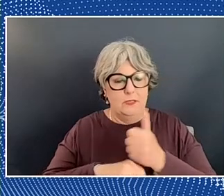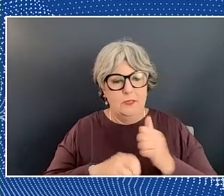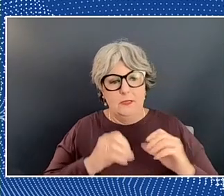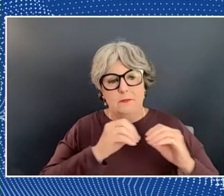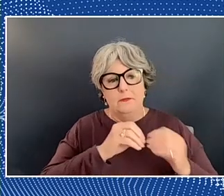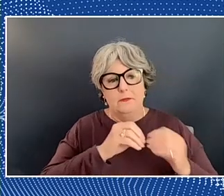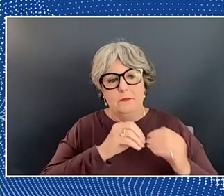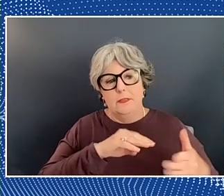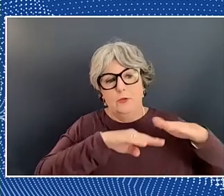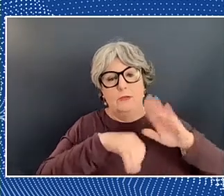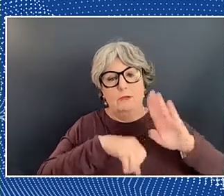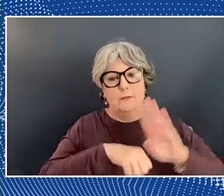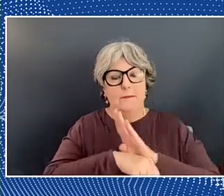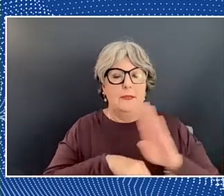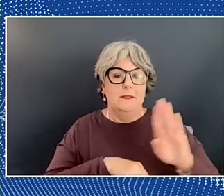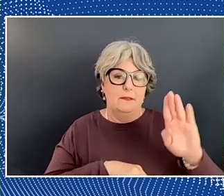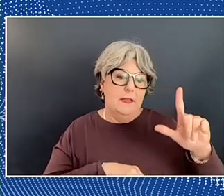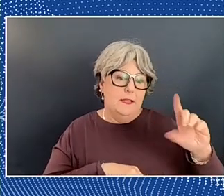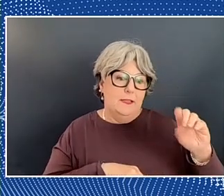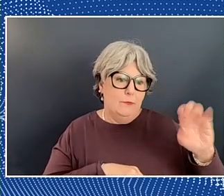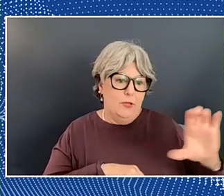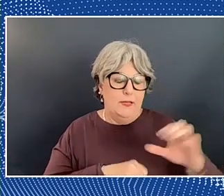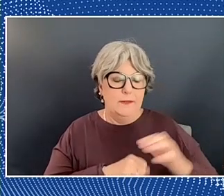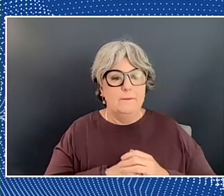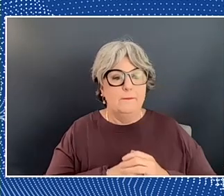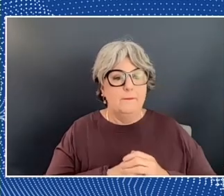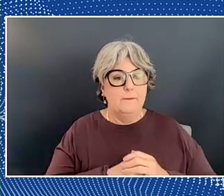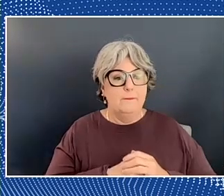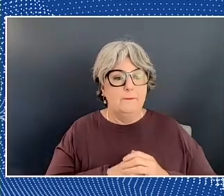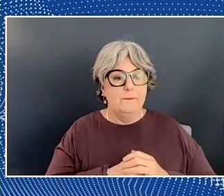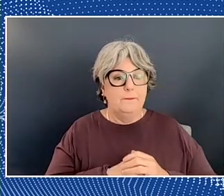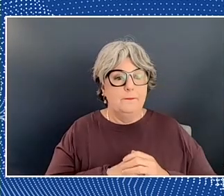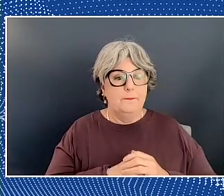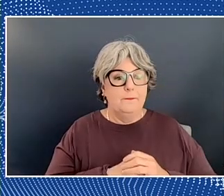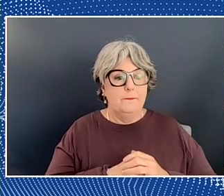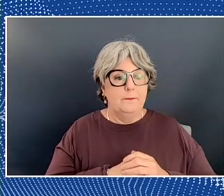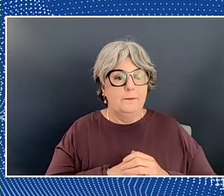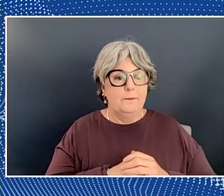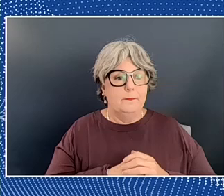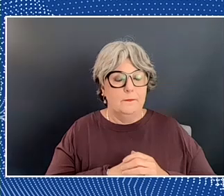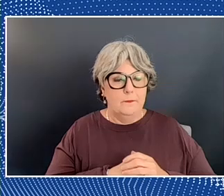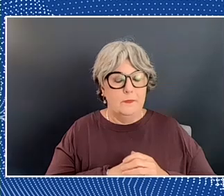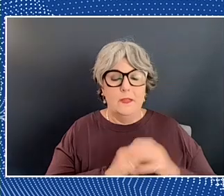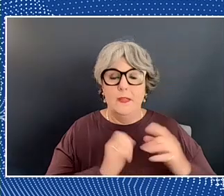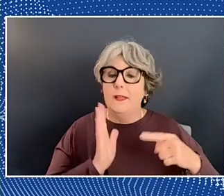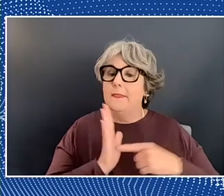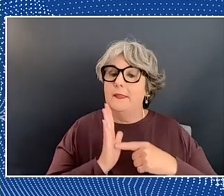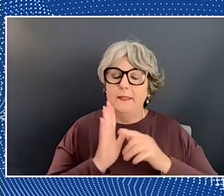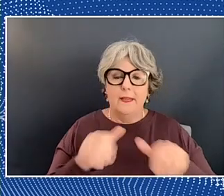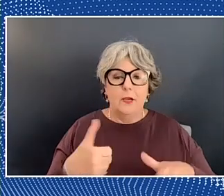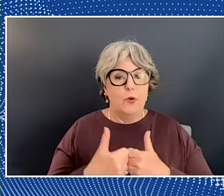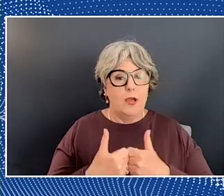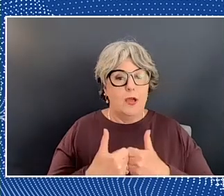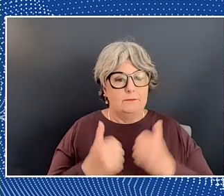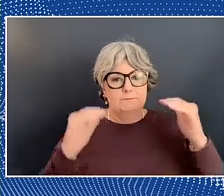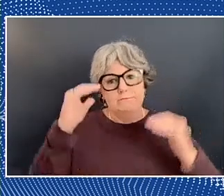of credit. The debt crisis has disproportionately impact Black borrowers